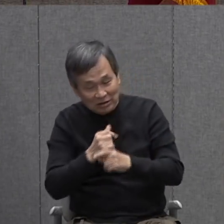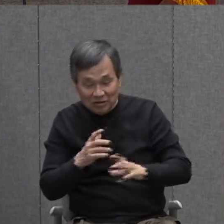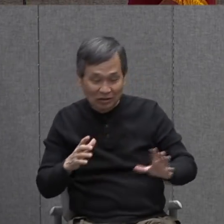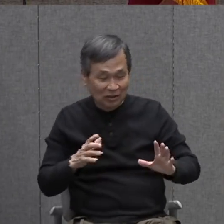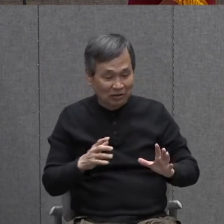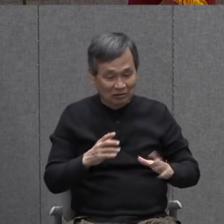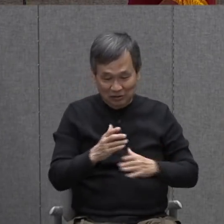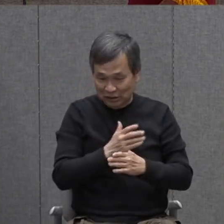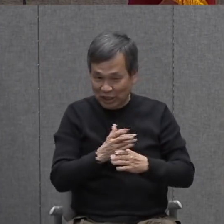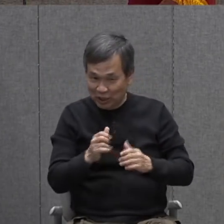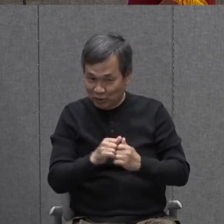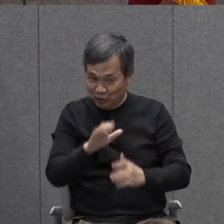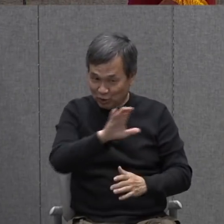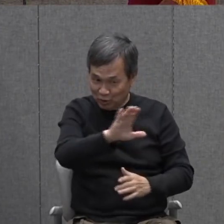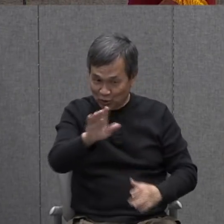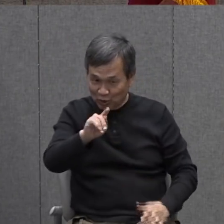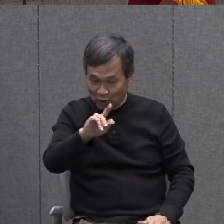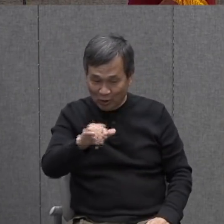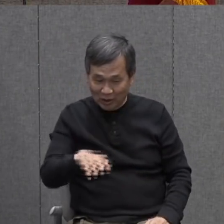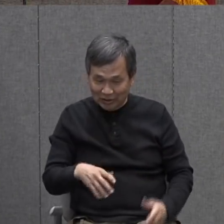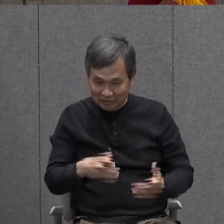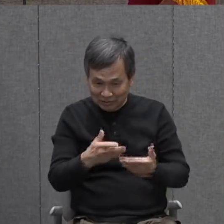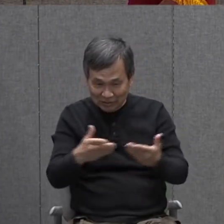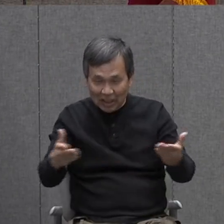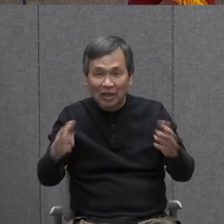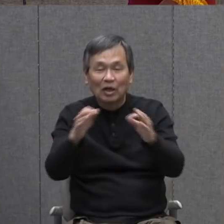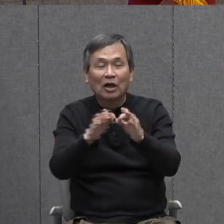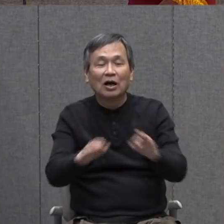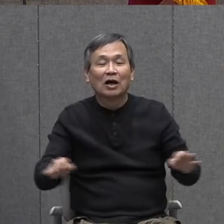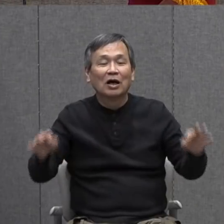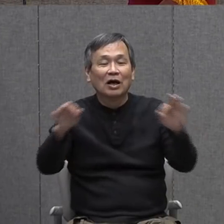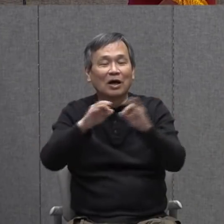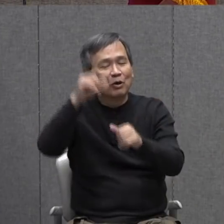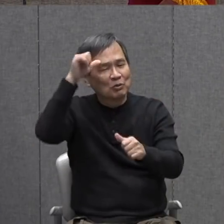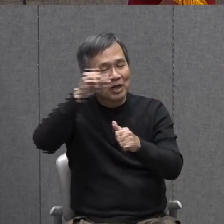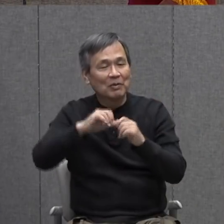I want you to remember to talk about how you made it.